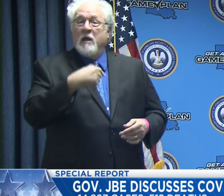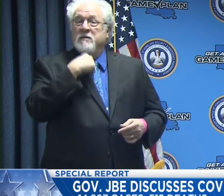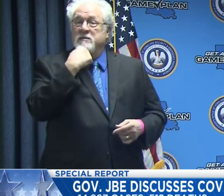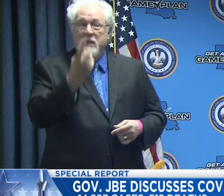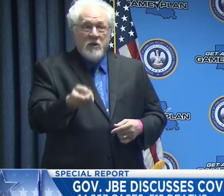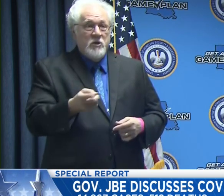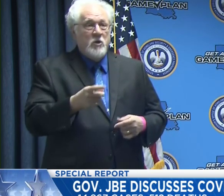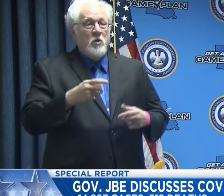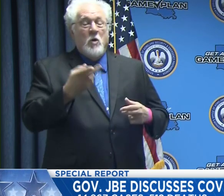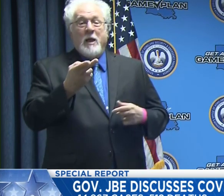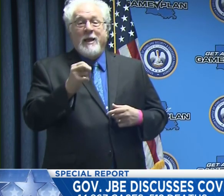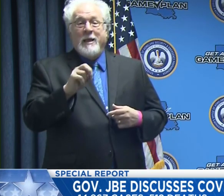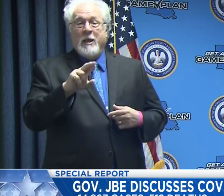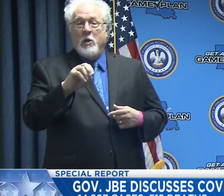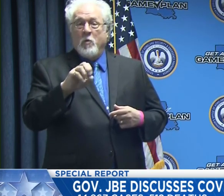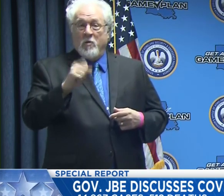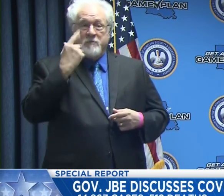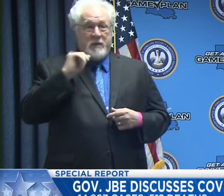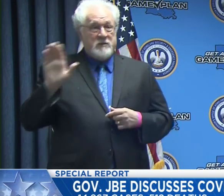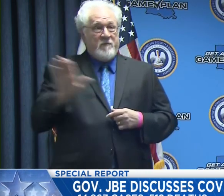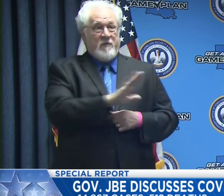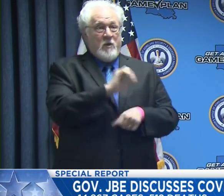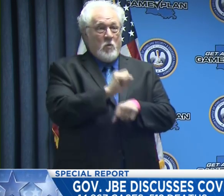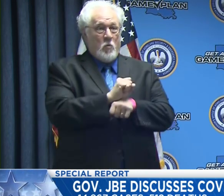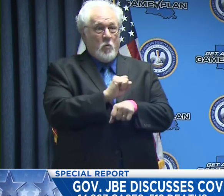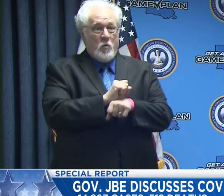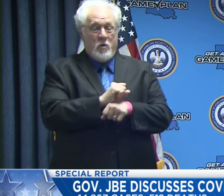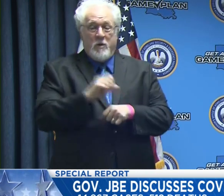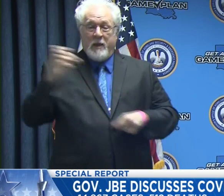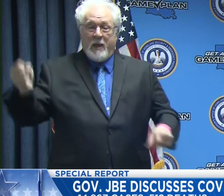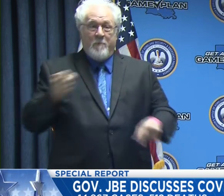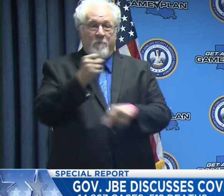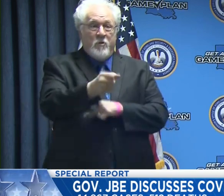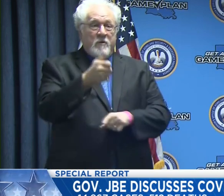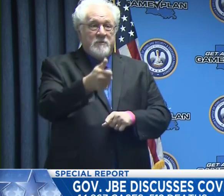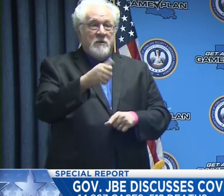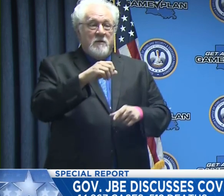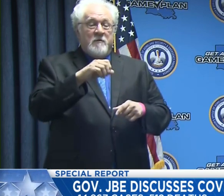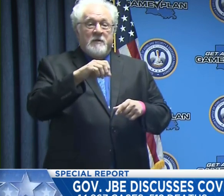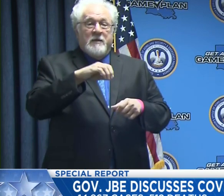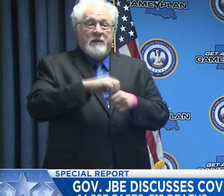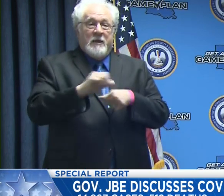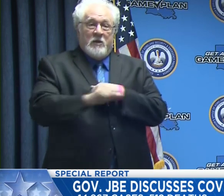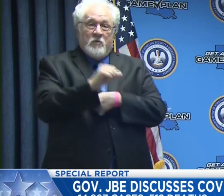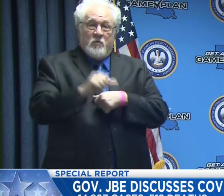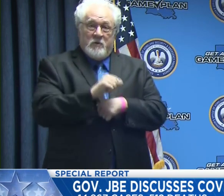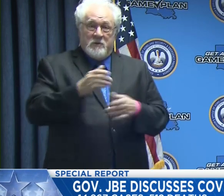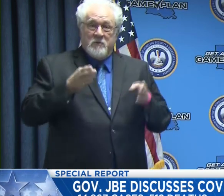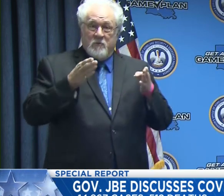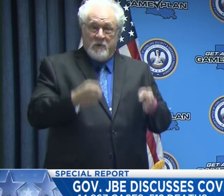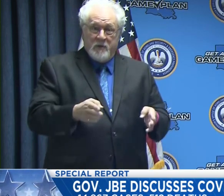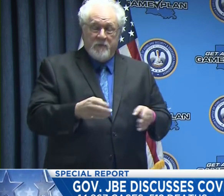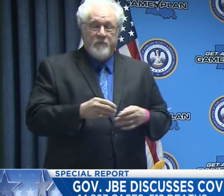COUNTRY RIGHT NOW. I HAVE NO DOUBT WHAT I AM TELLING YOU RIGHT NOW IS FACTUAL. I'VE BEEN TELLING YOU THEY'RE